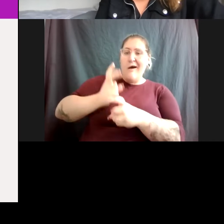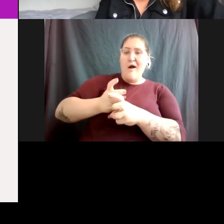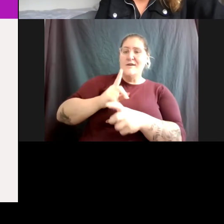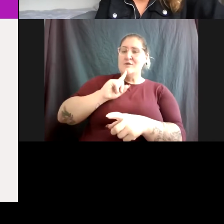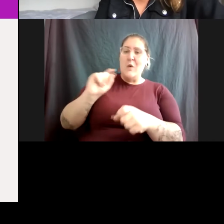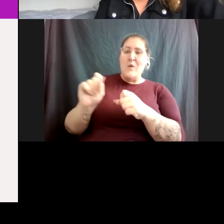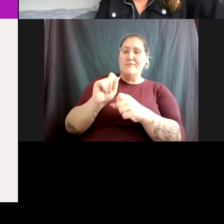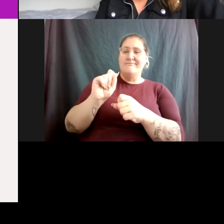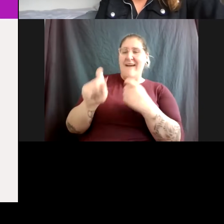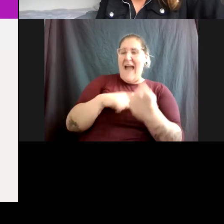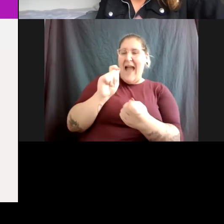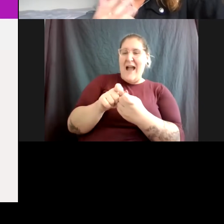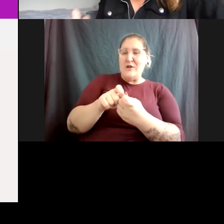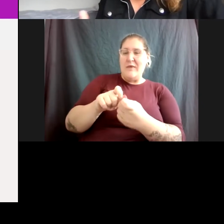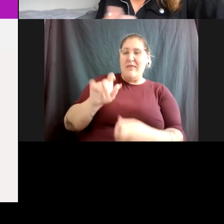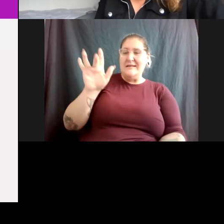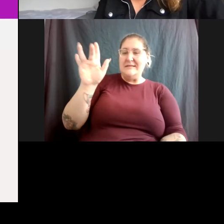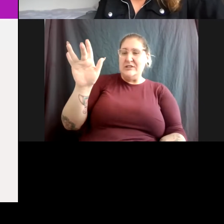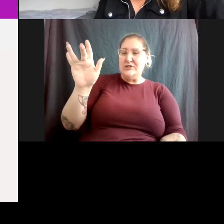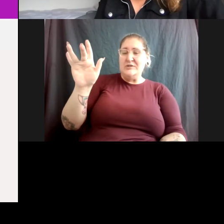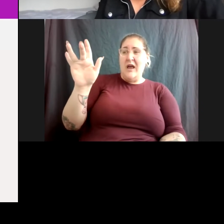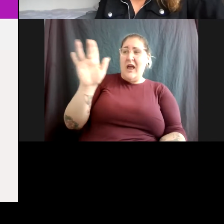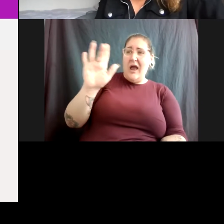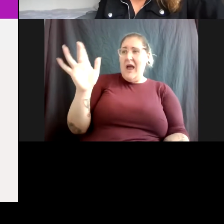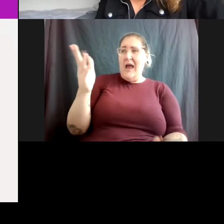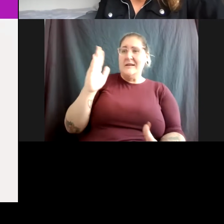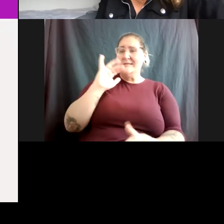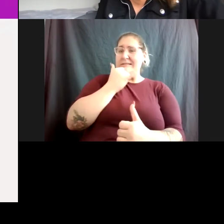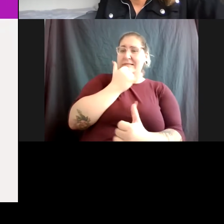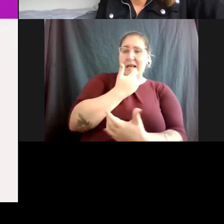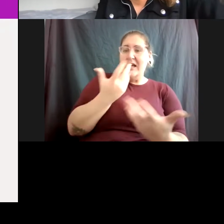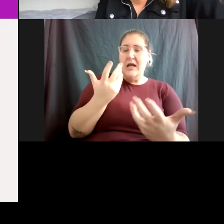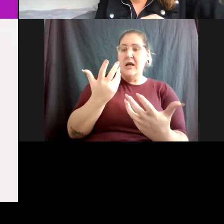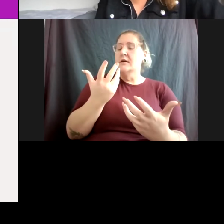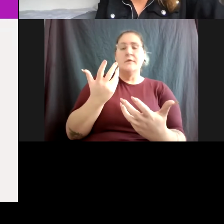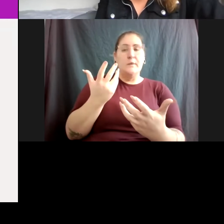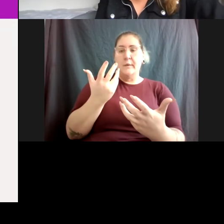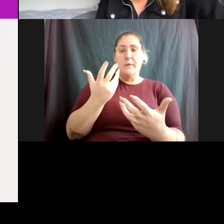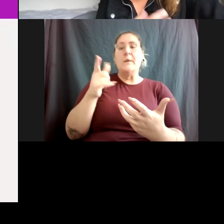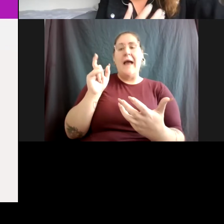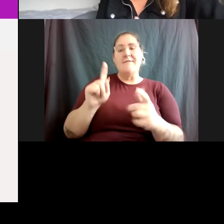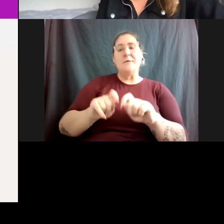very difficult. But, perhaps, if the control is part of a sequential task task or something